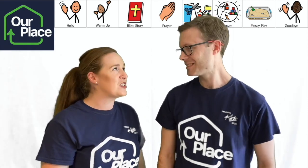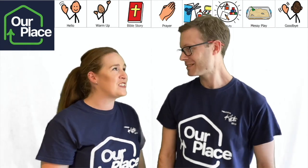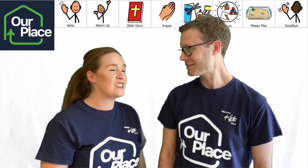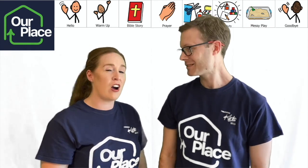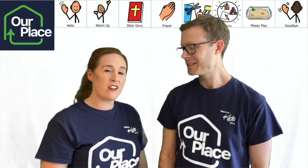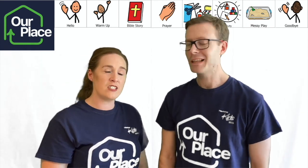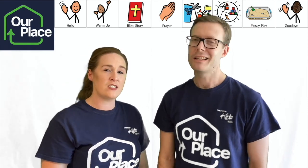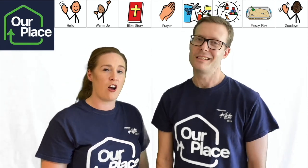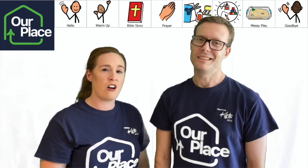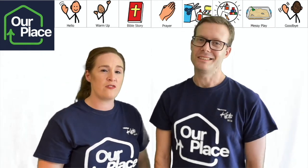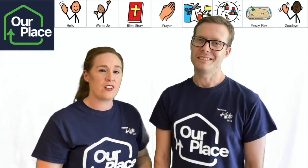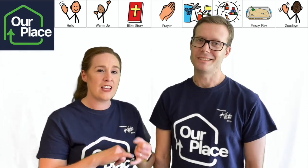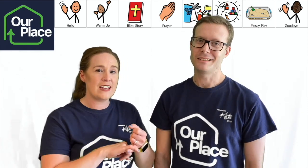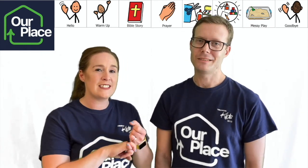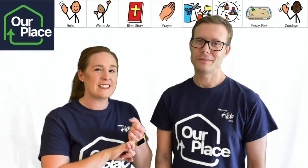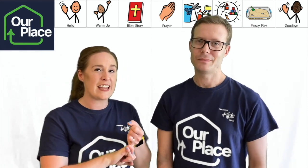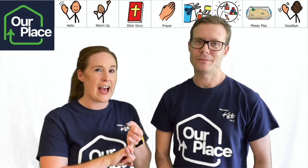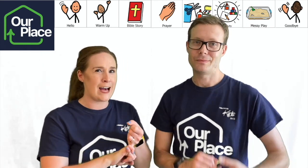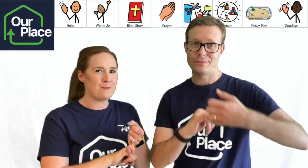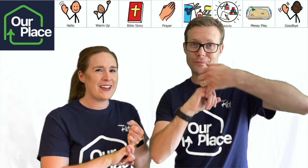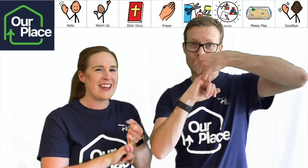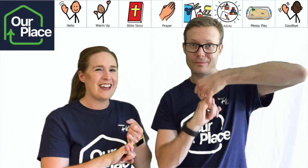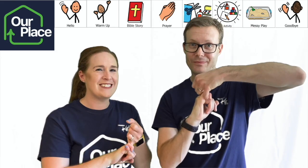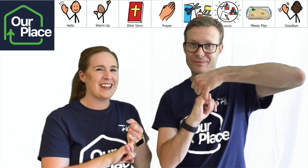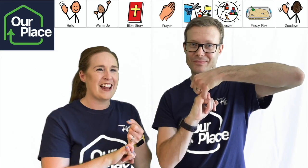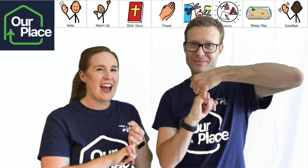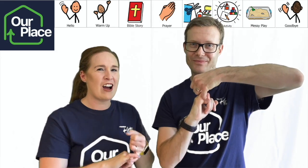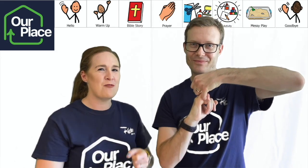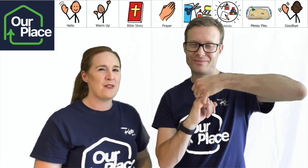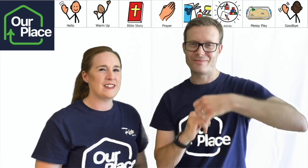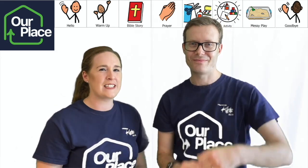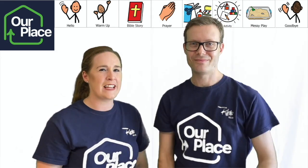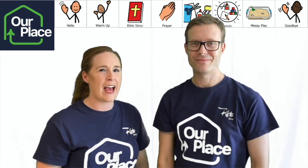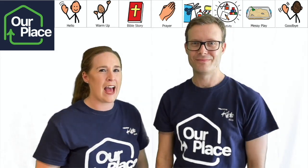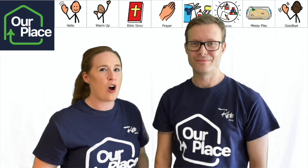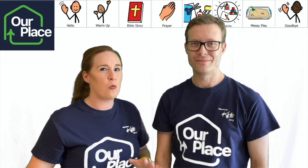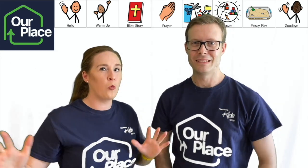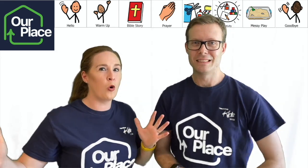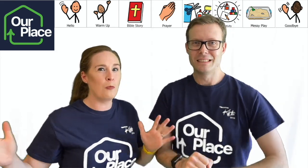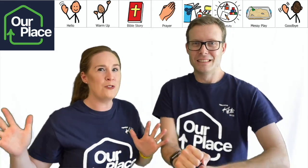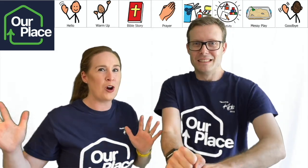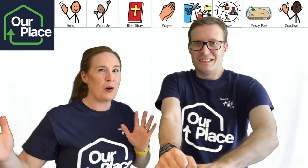start us off Sam is gonna help us to get warmed up